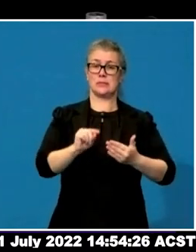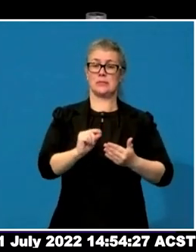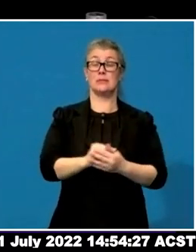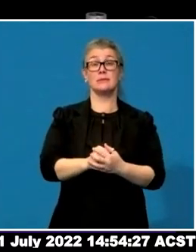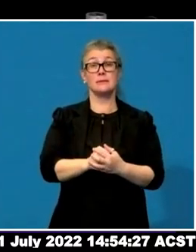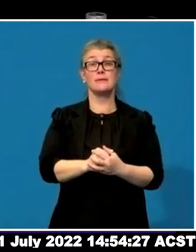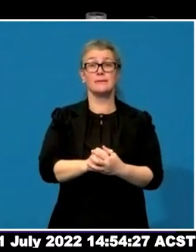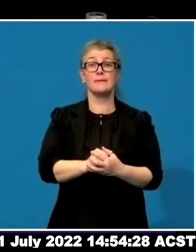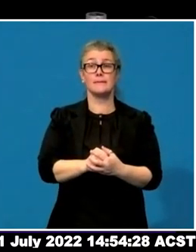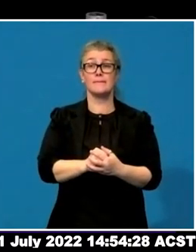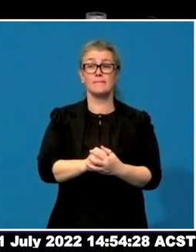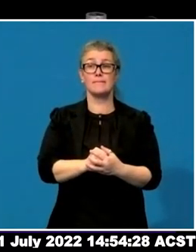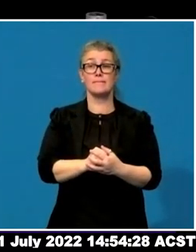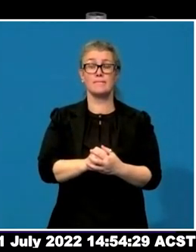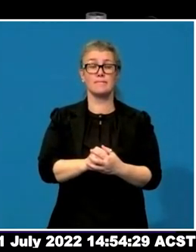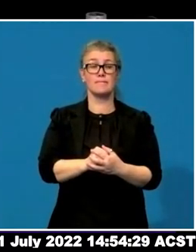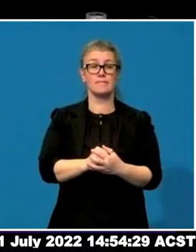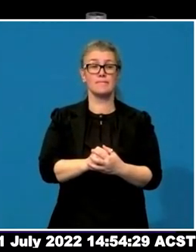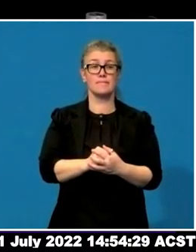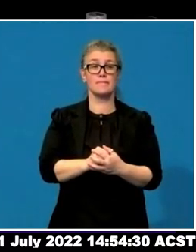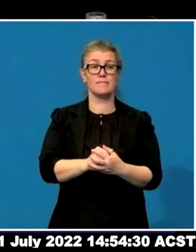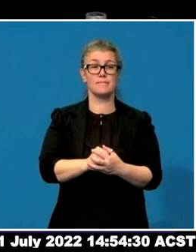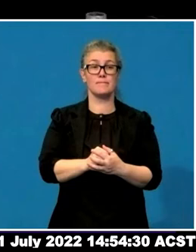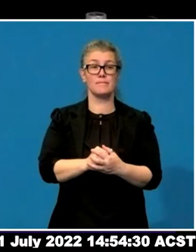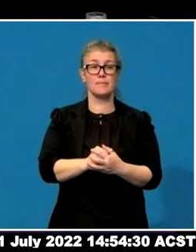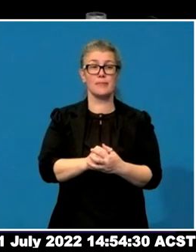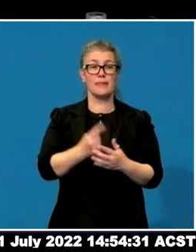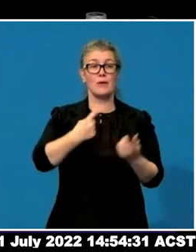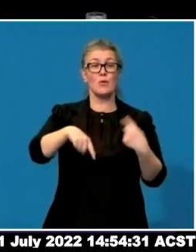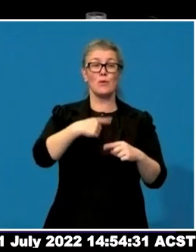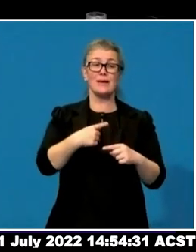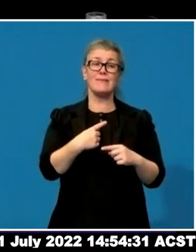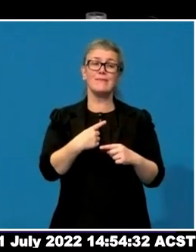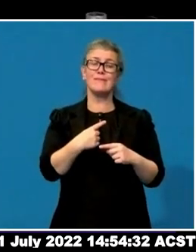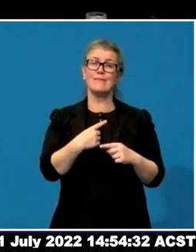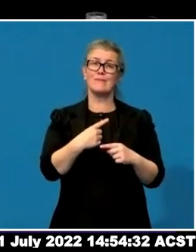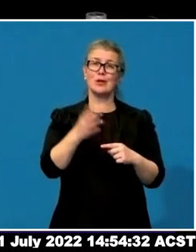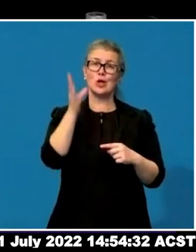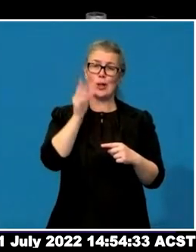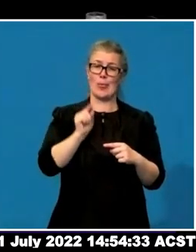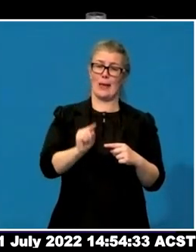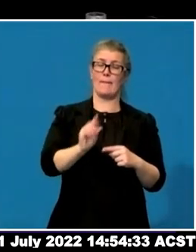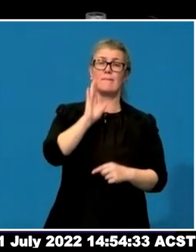Commission has heard about from time to time. And not necessarily coordination of supports, understanding about this idea of